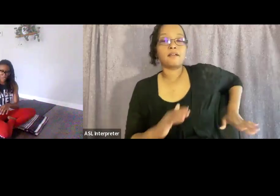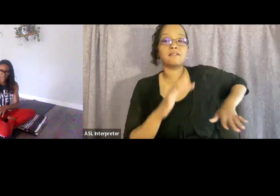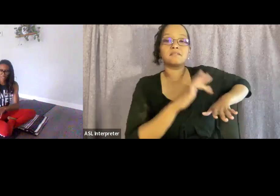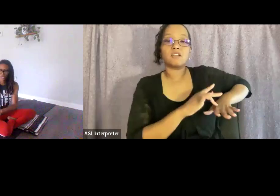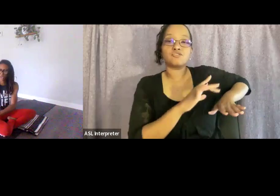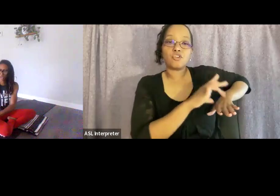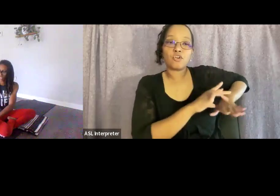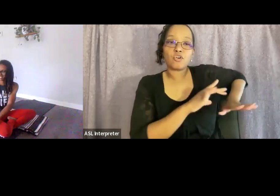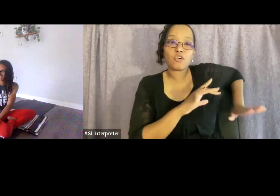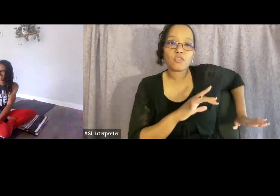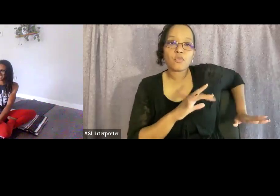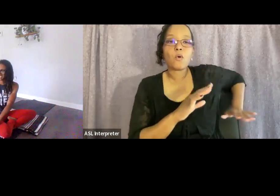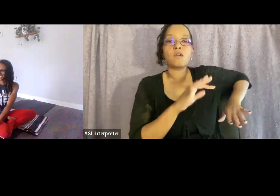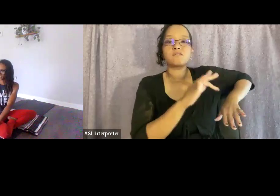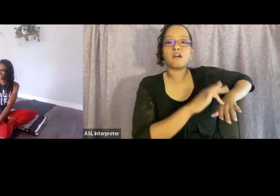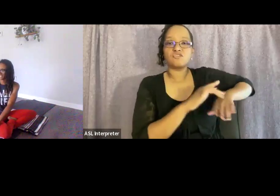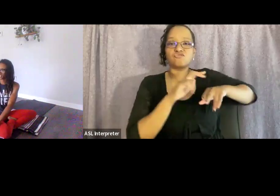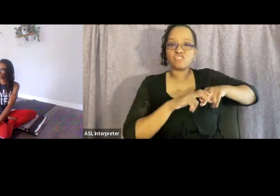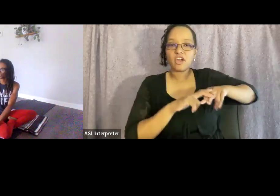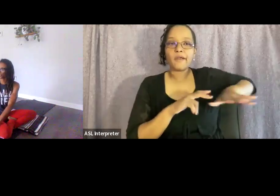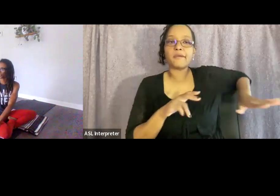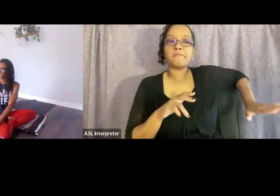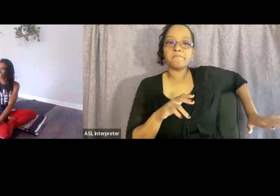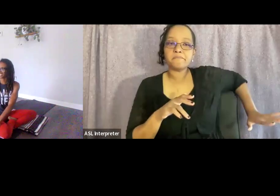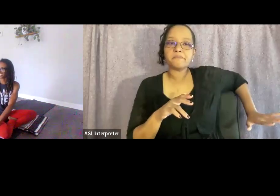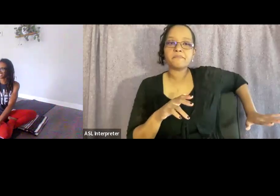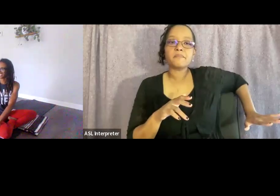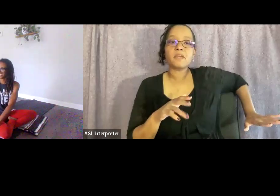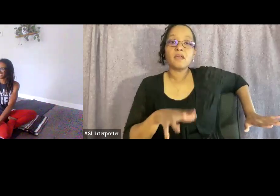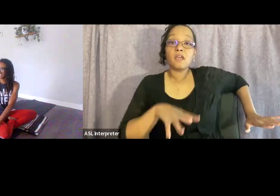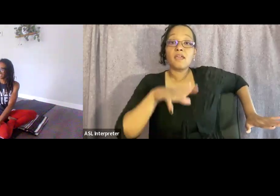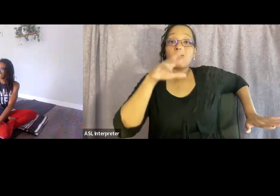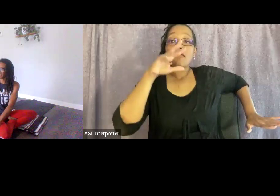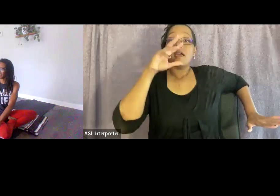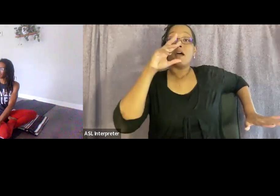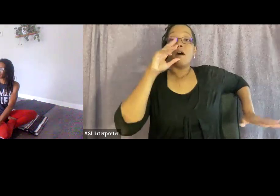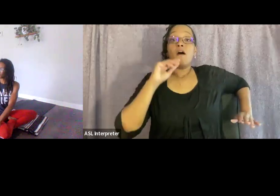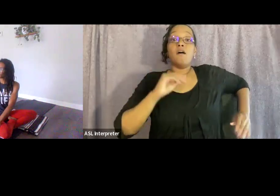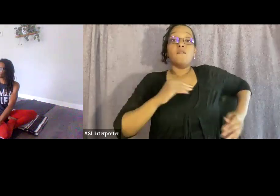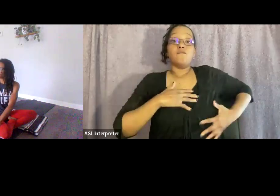But wherever you are, inhale nice and full if you can, and then exhale.